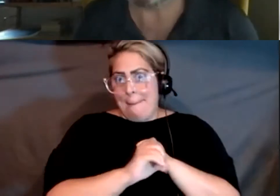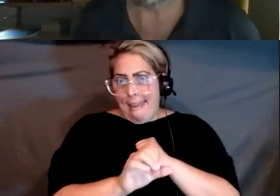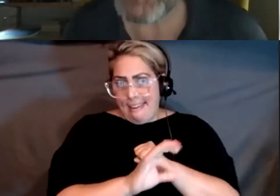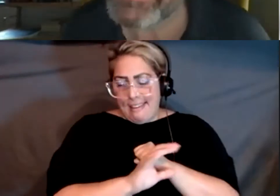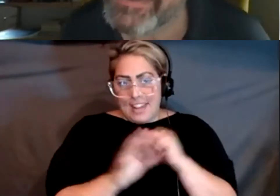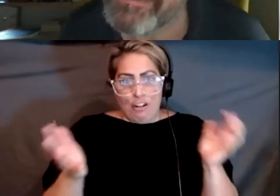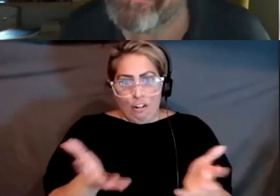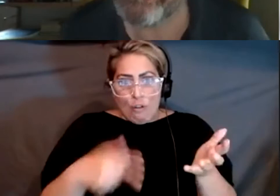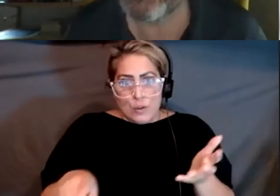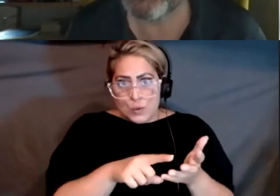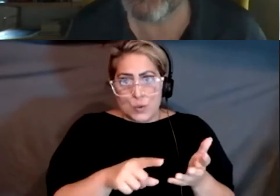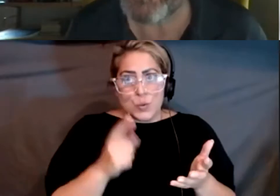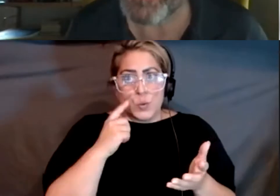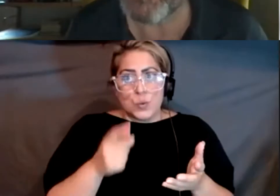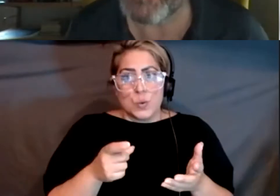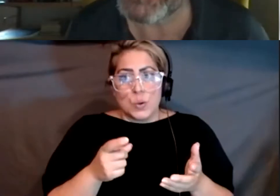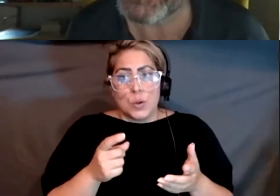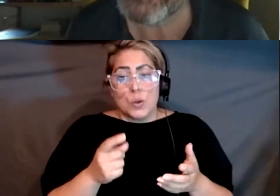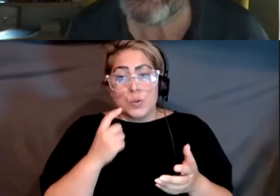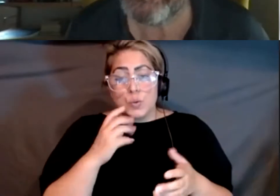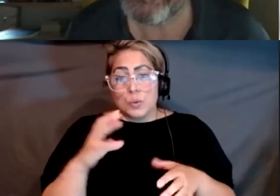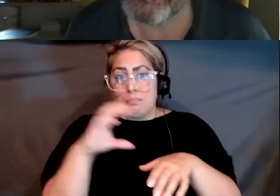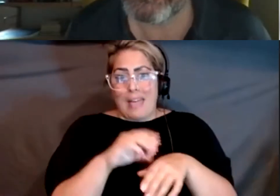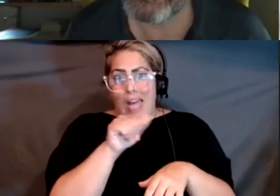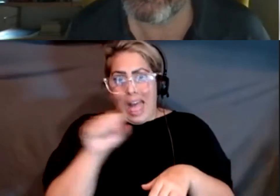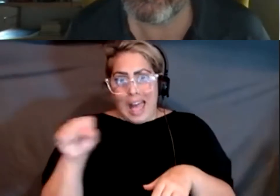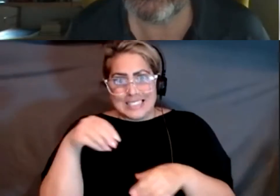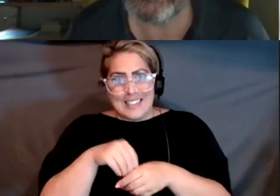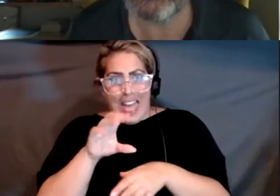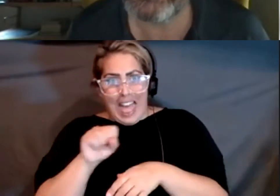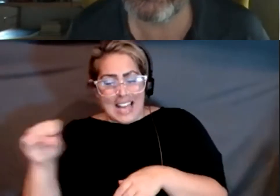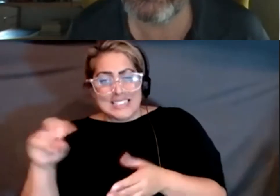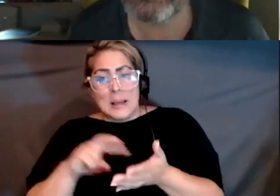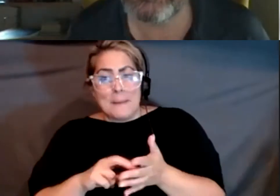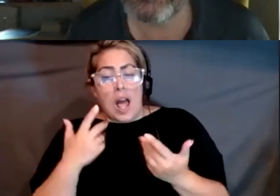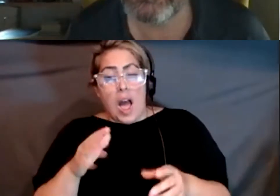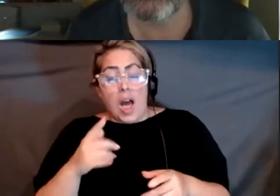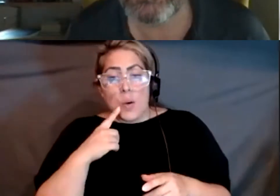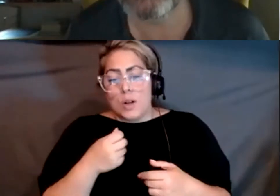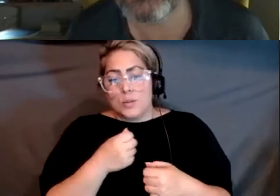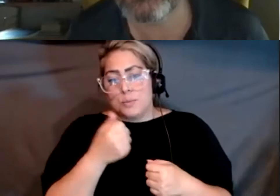French. >> Okay. Thank you. So I guess we all do our best and hope